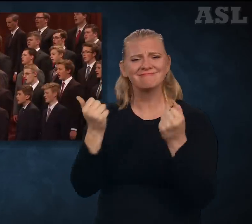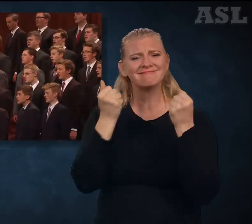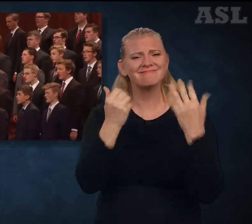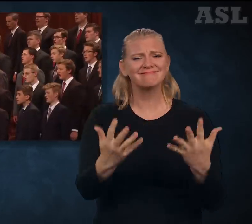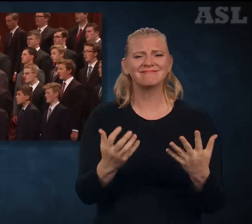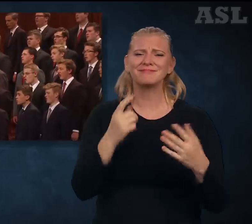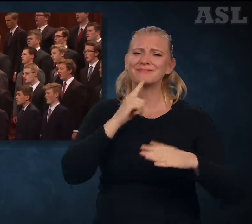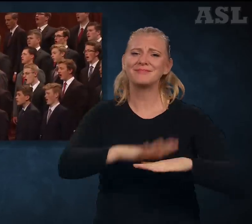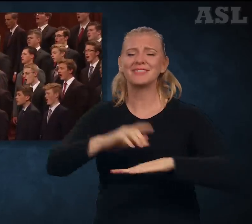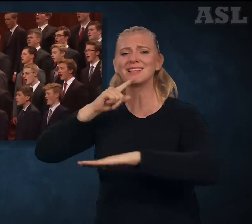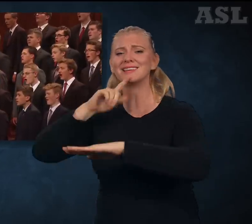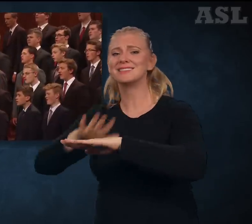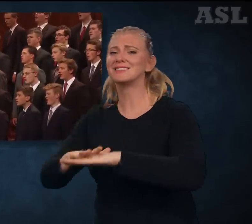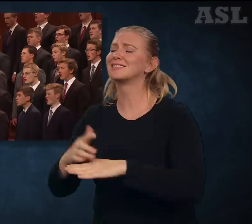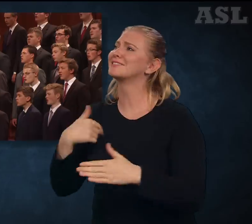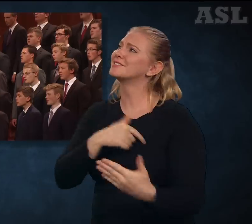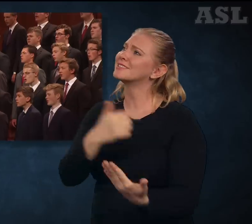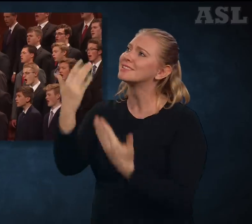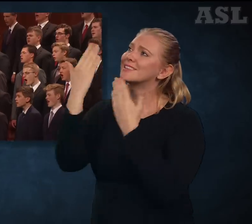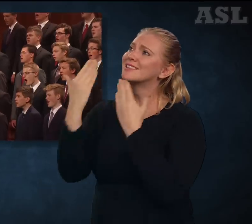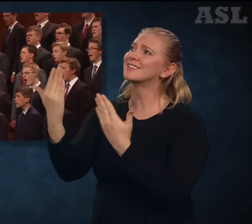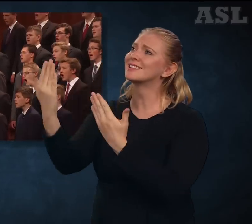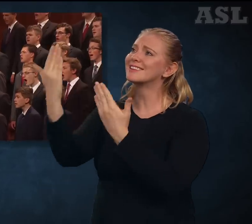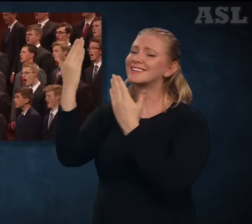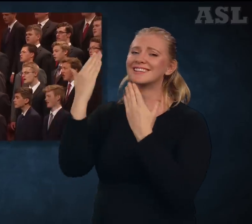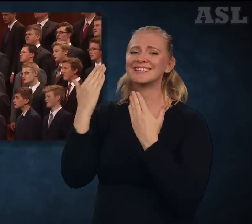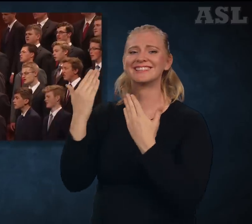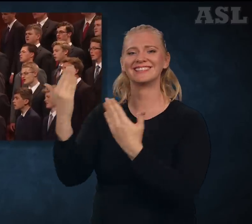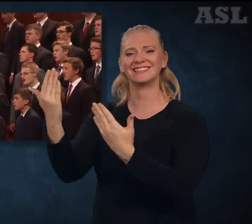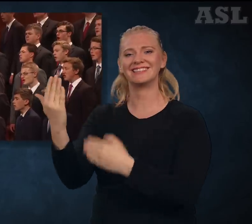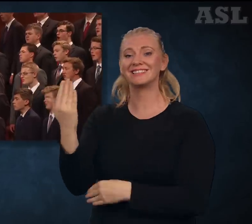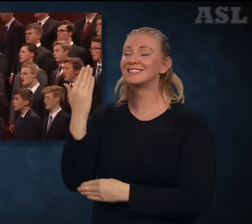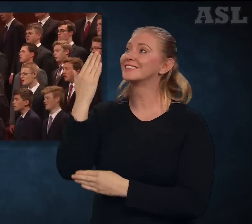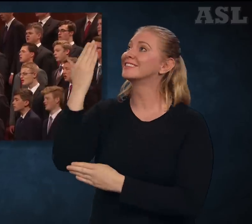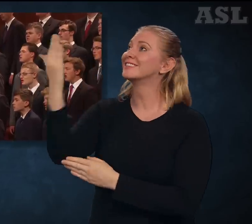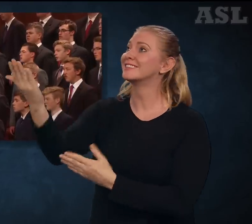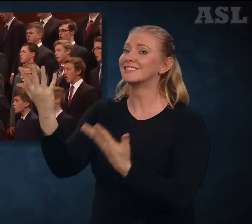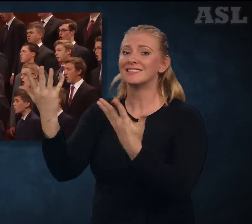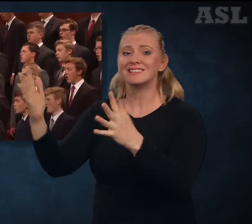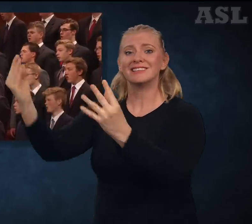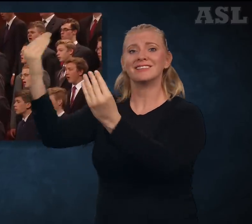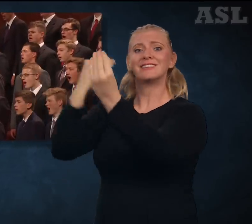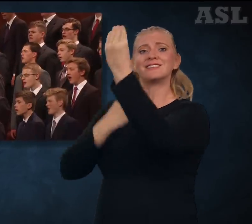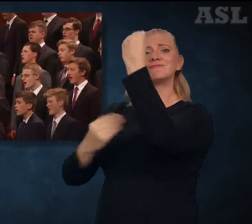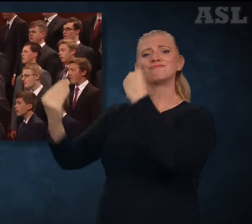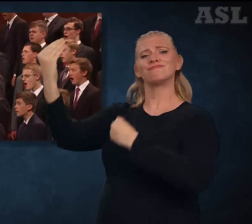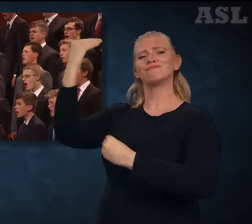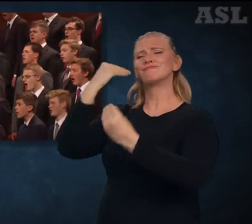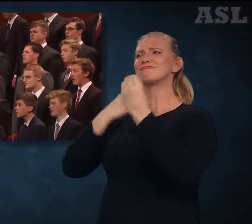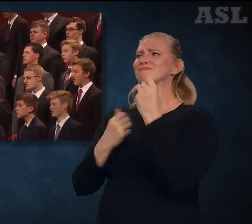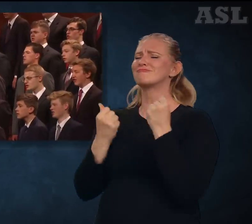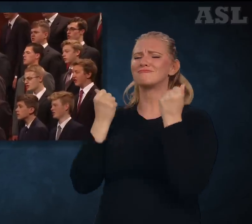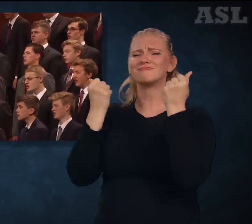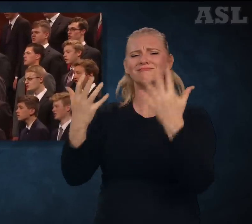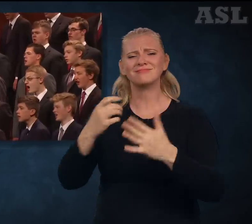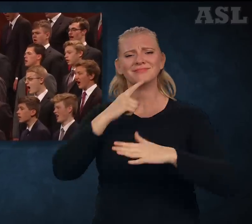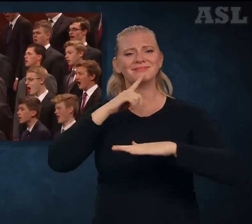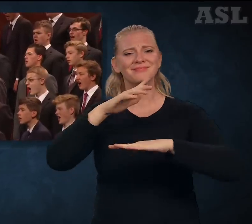WE THANK THEE FOR EVERY BLESSING